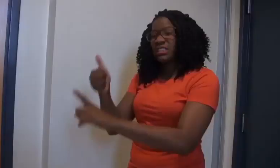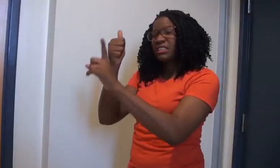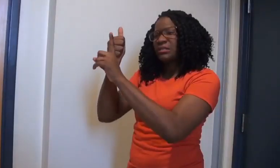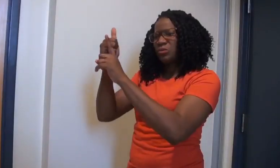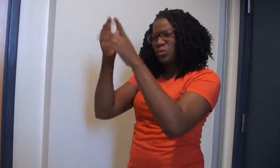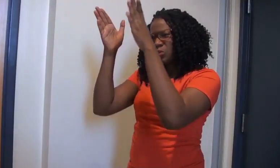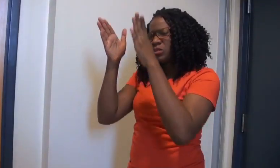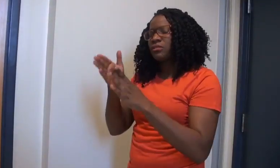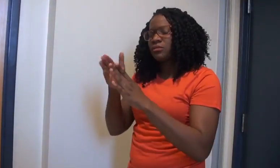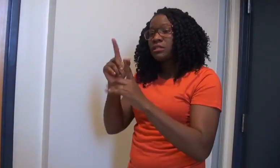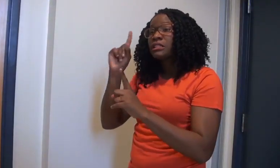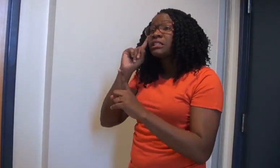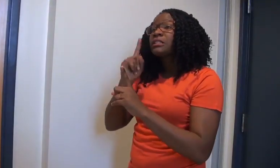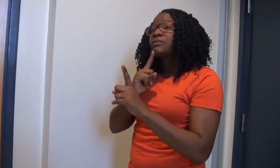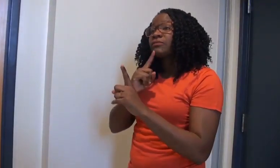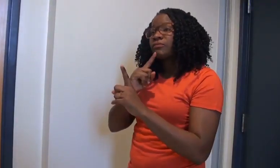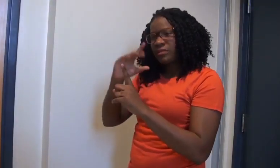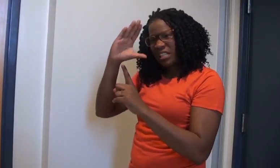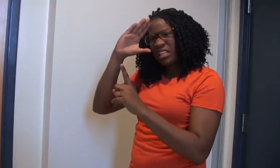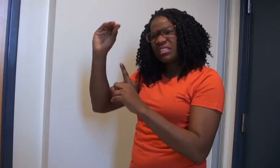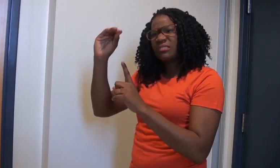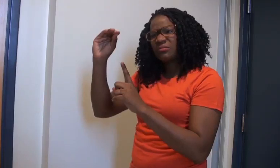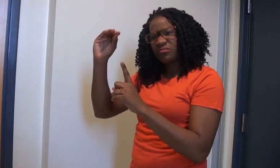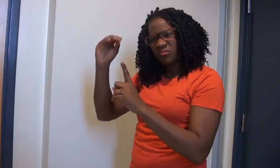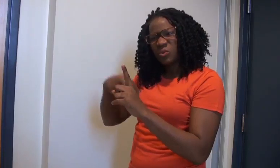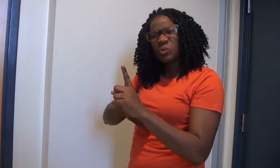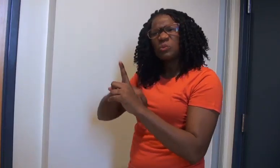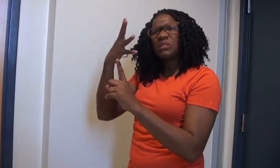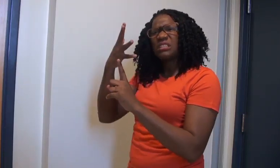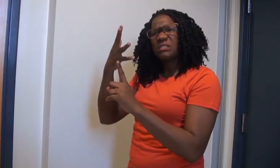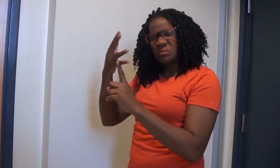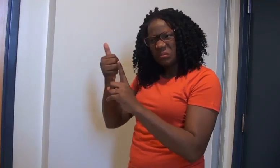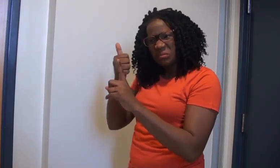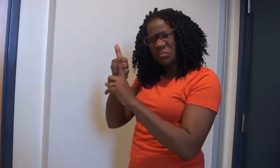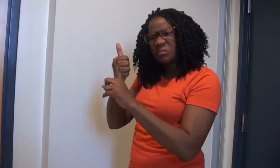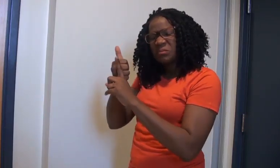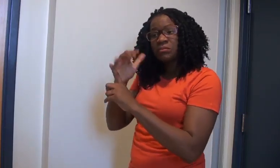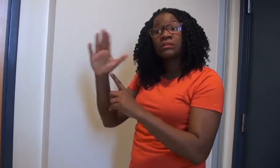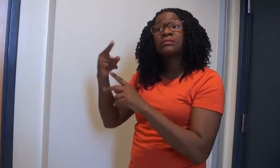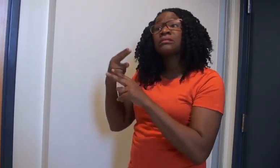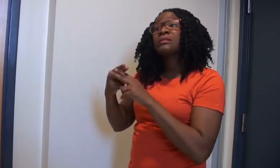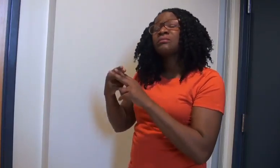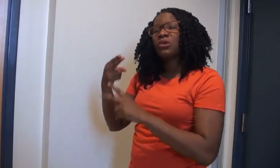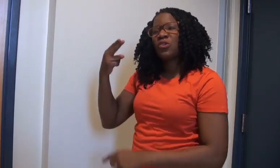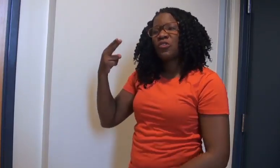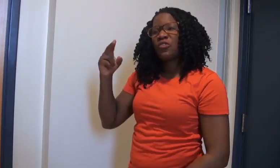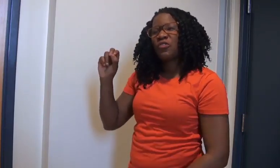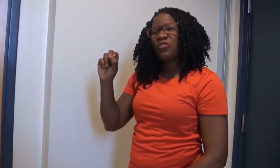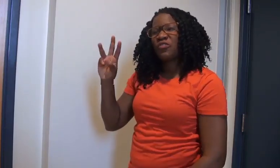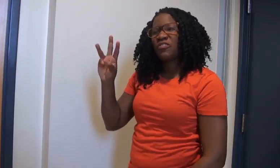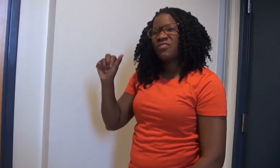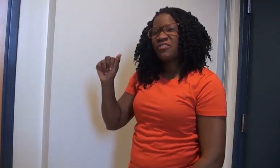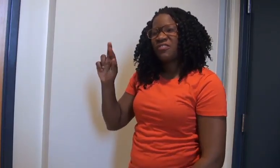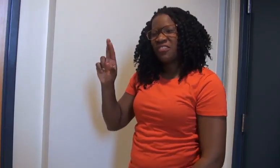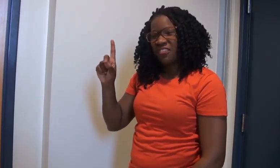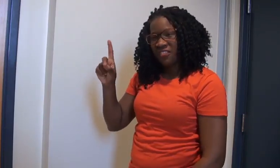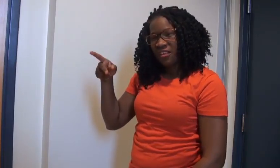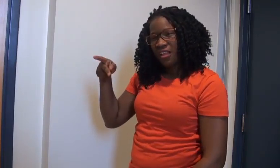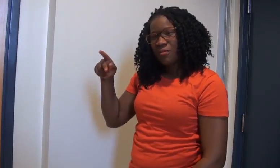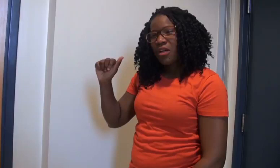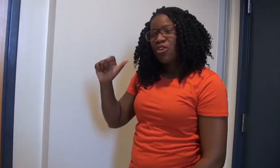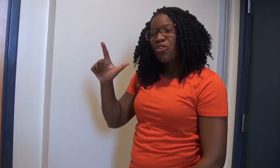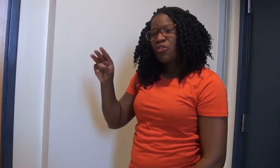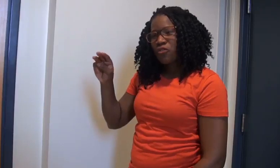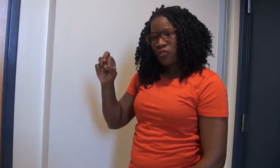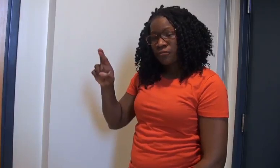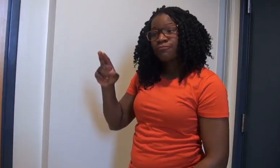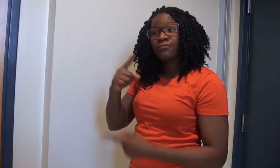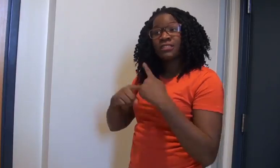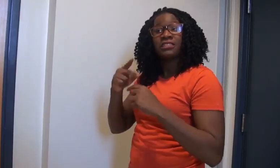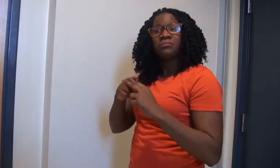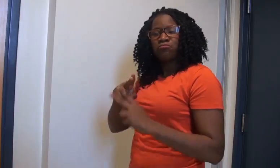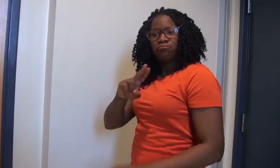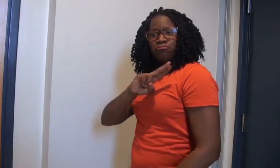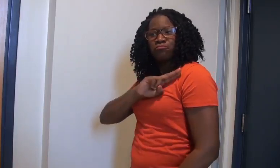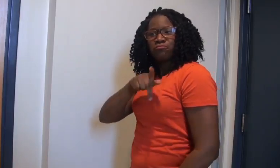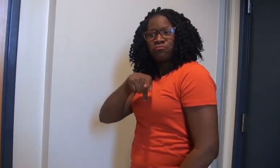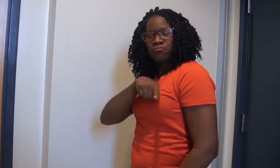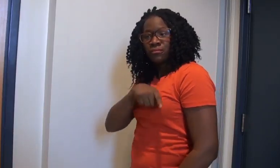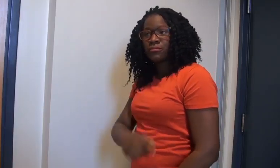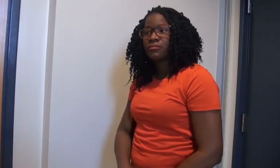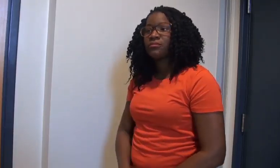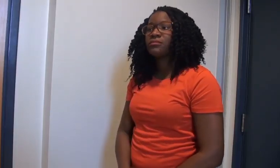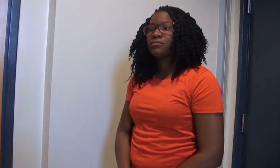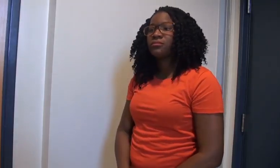Victorica: There was one teacher, Howard Palmer, who is a Deaf white man,